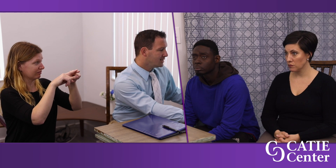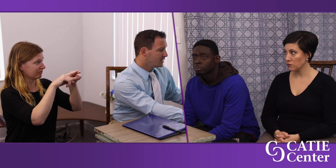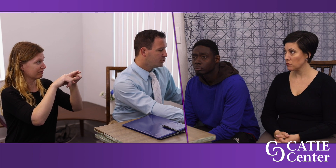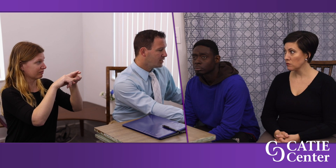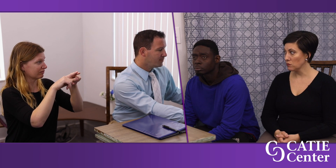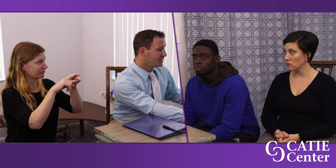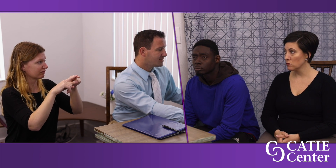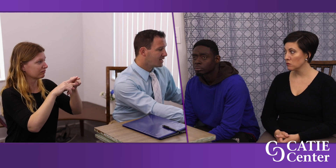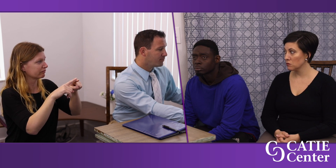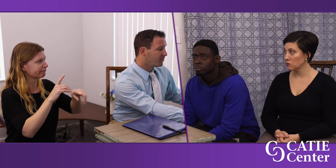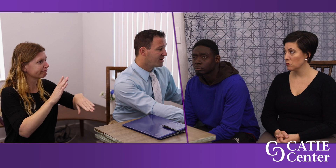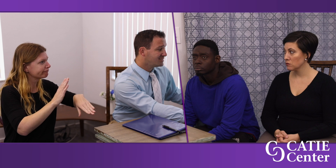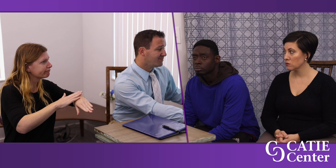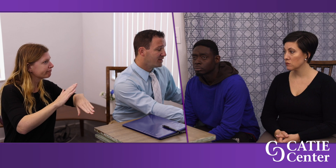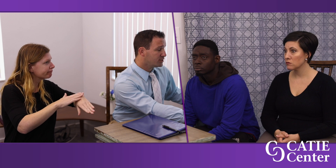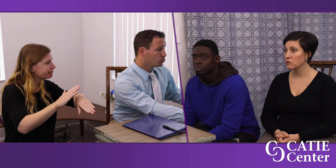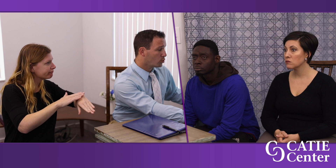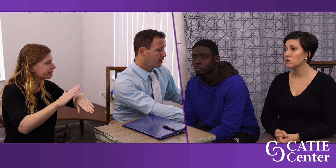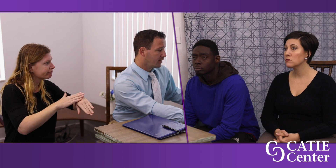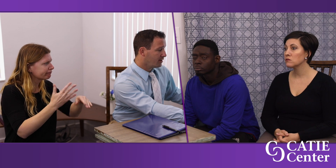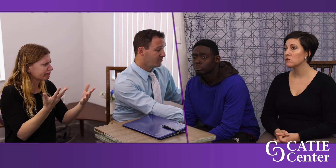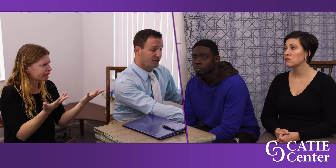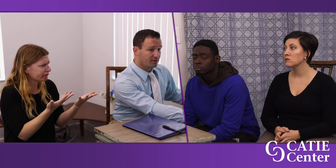The shape of this sign provides advance warning of the: